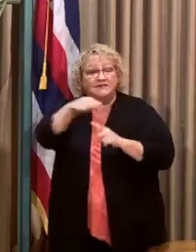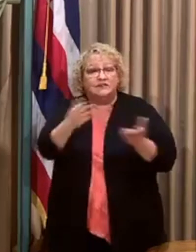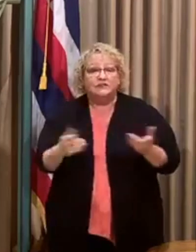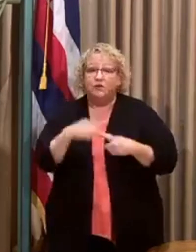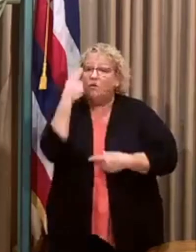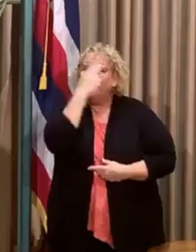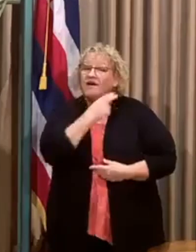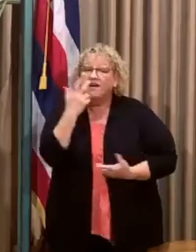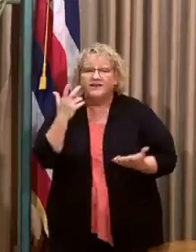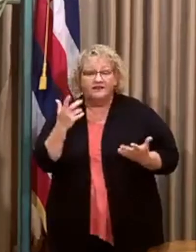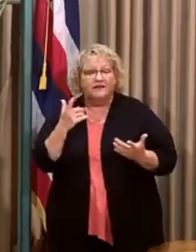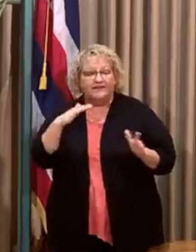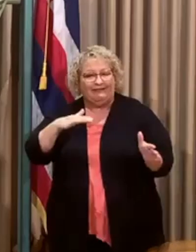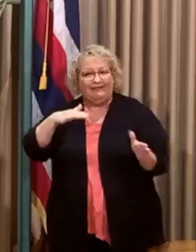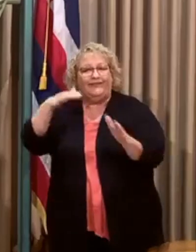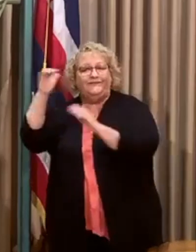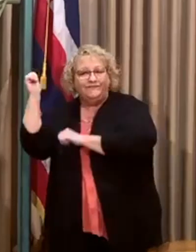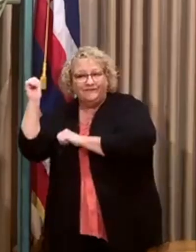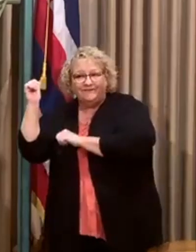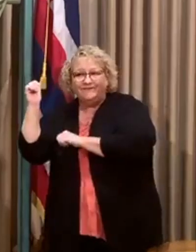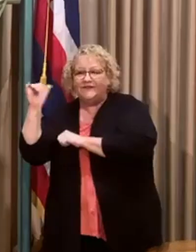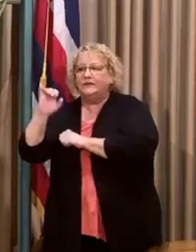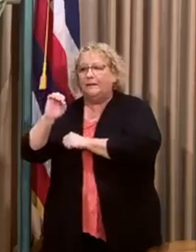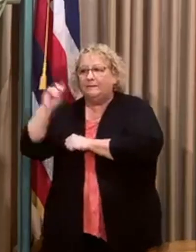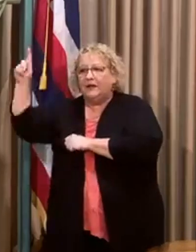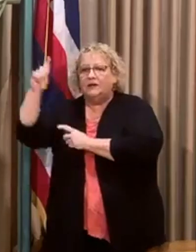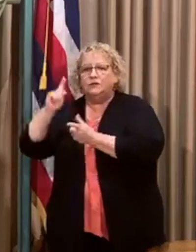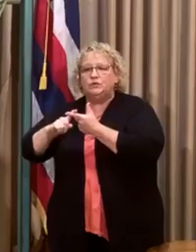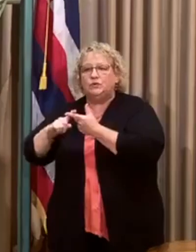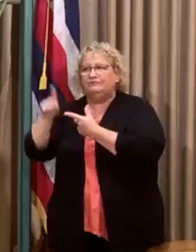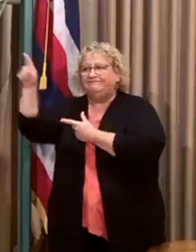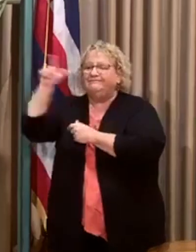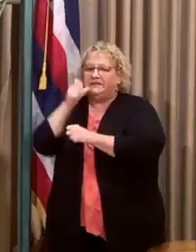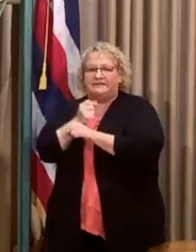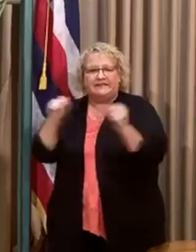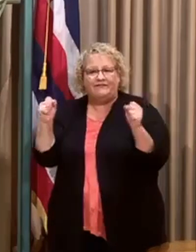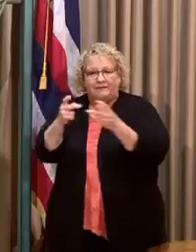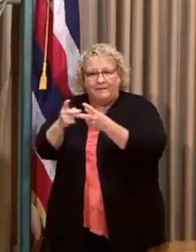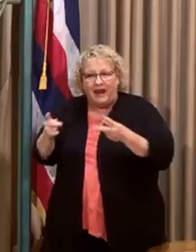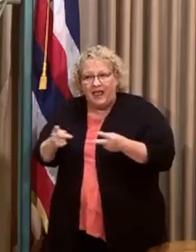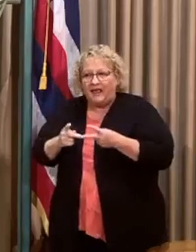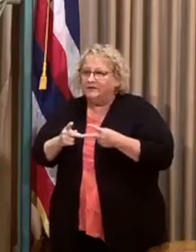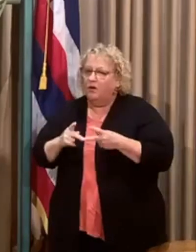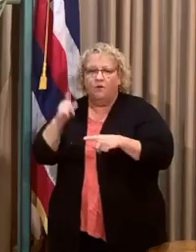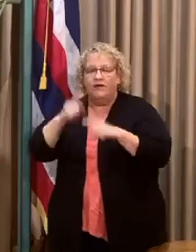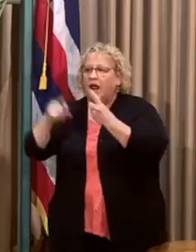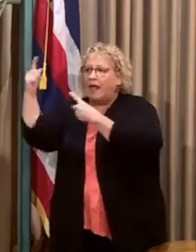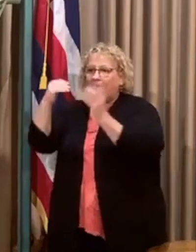or if they leave, they may be going back to a less safe place or not be able to come back.